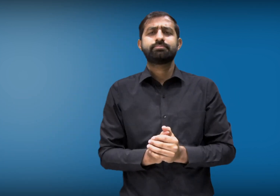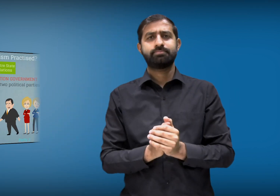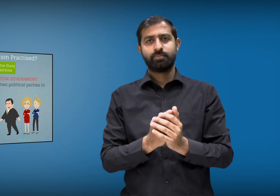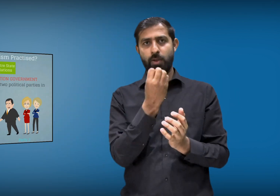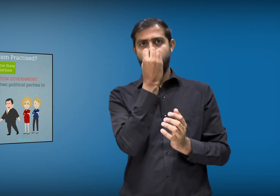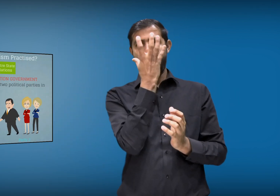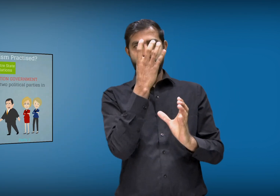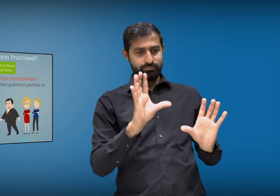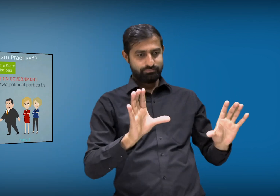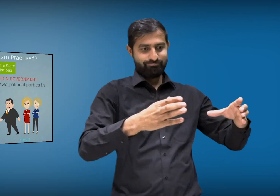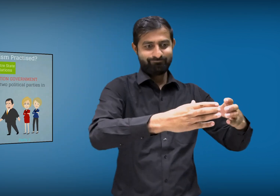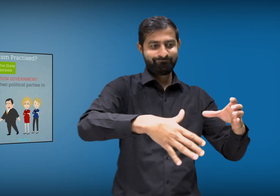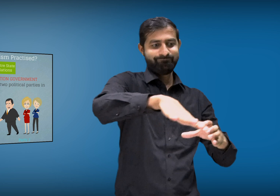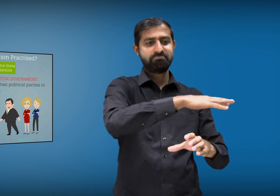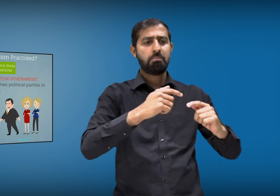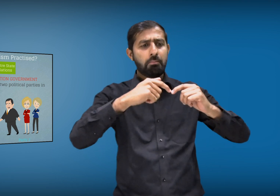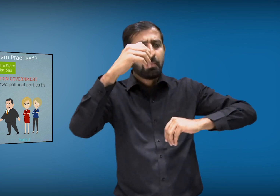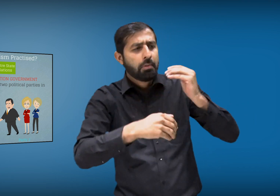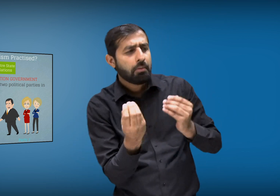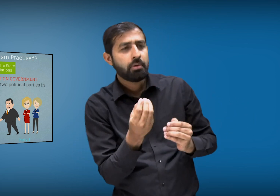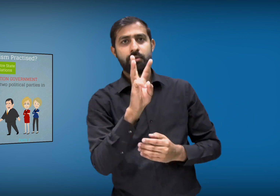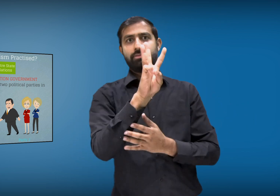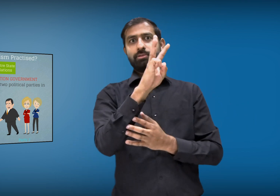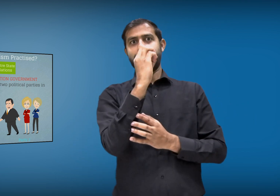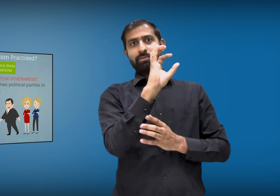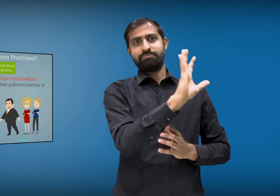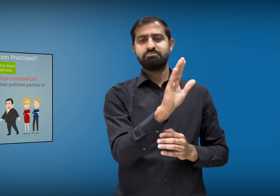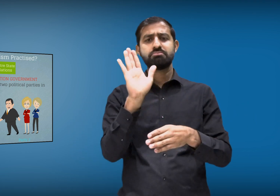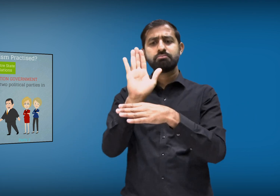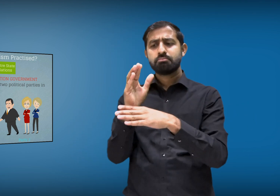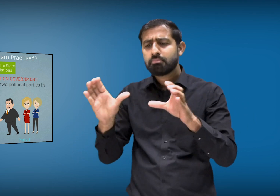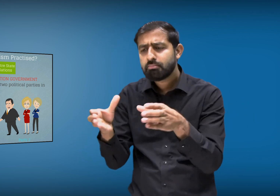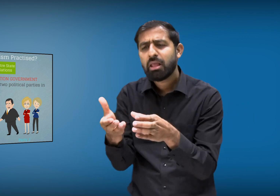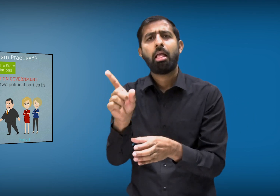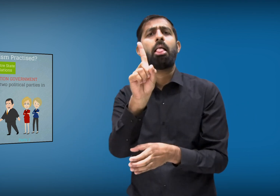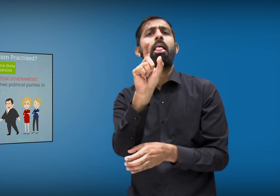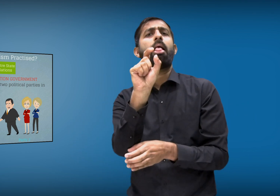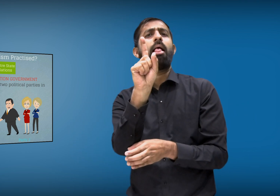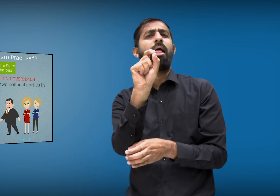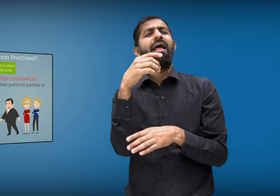Another example, during elections one political party may have "x" number of